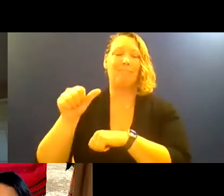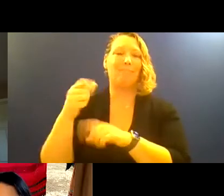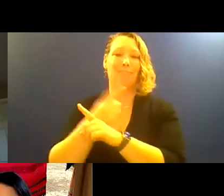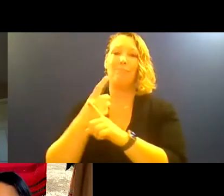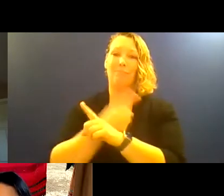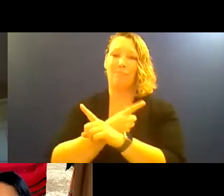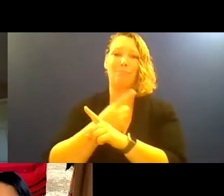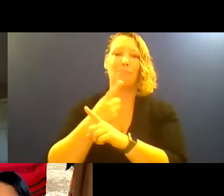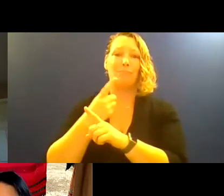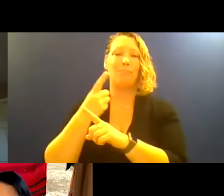of health.